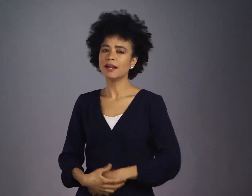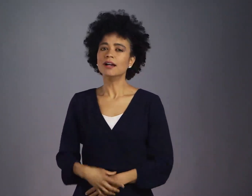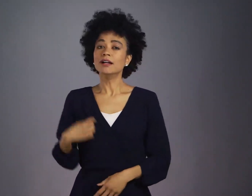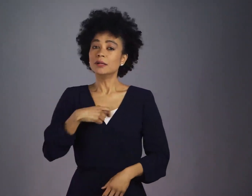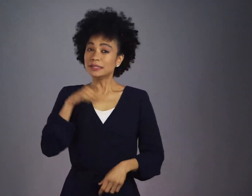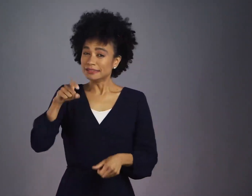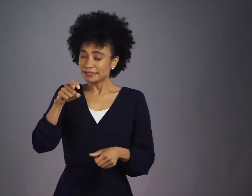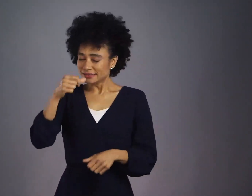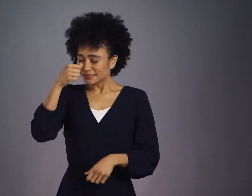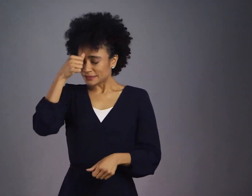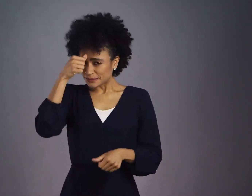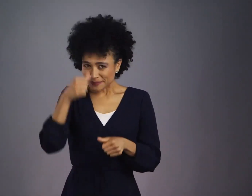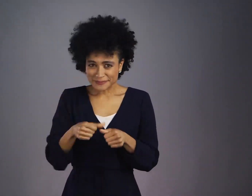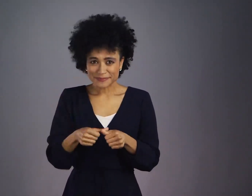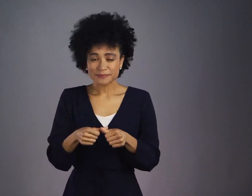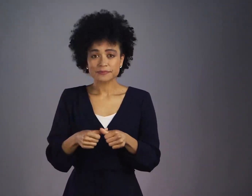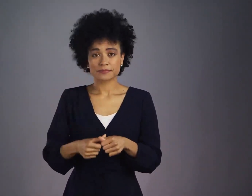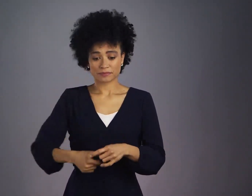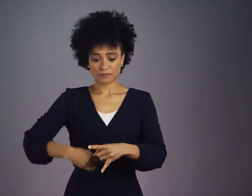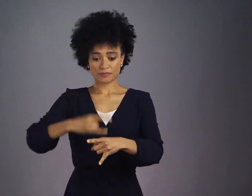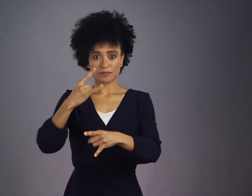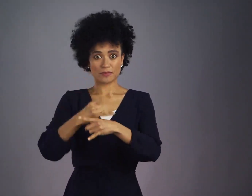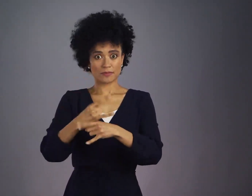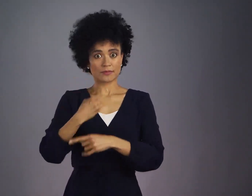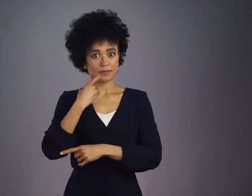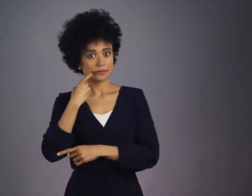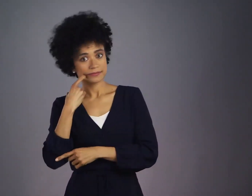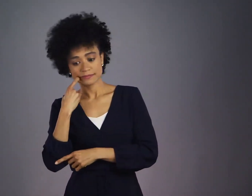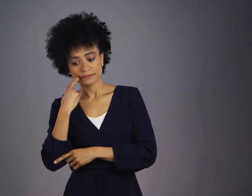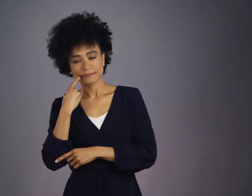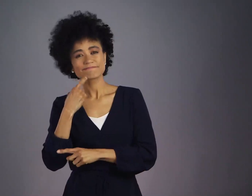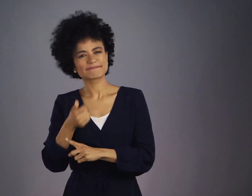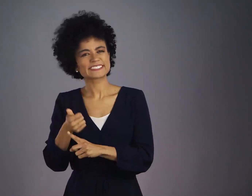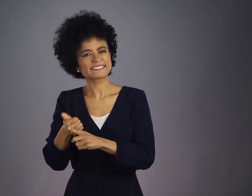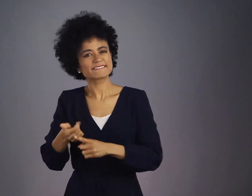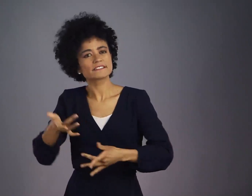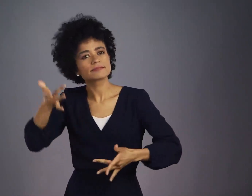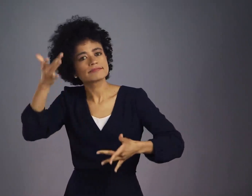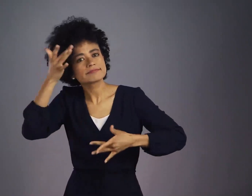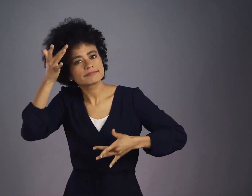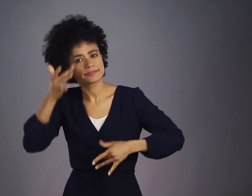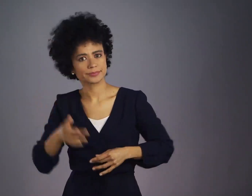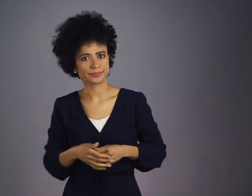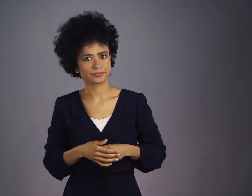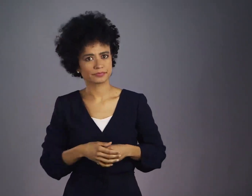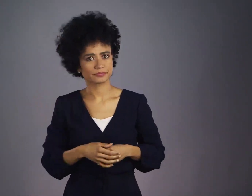At such moments we forget that alcoholism is an illness over which we could not possibly have had any power.